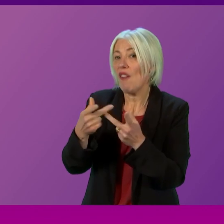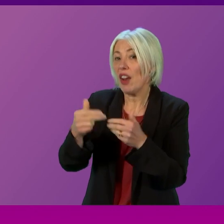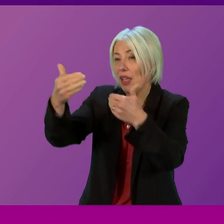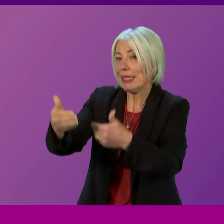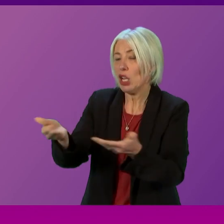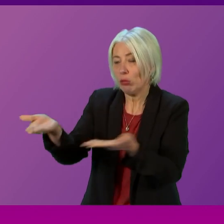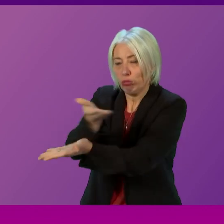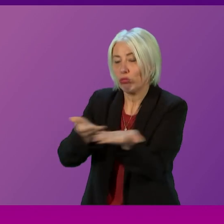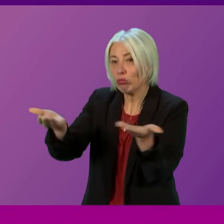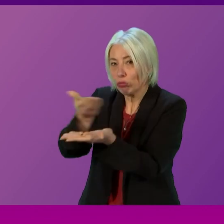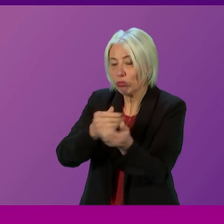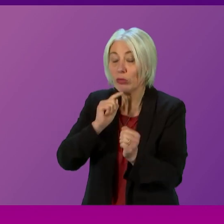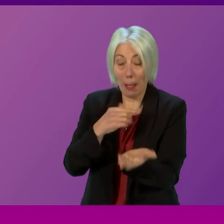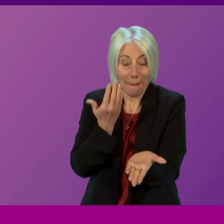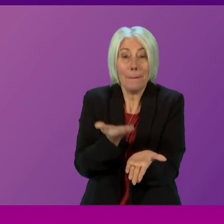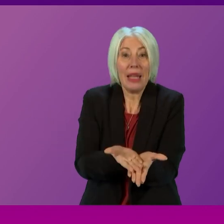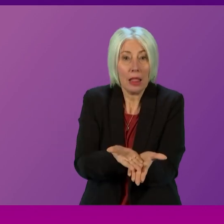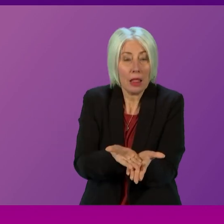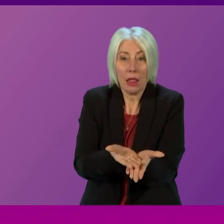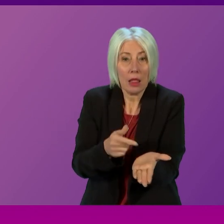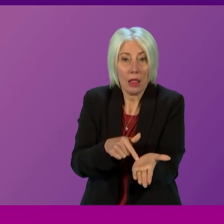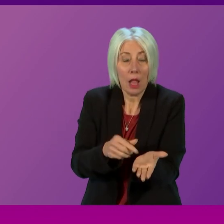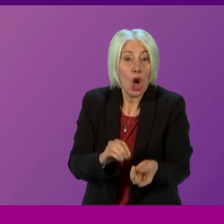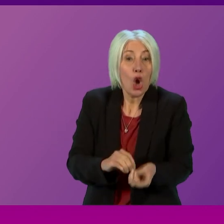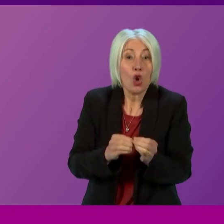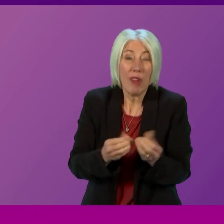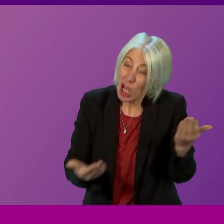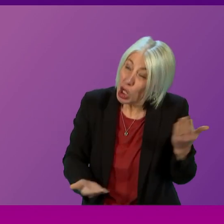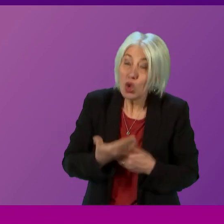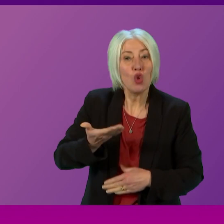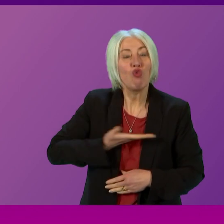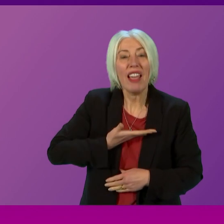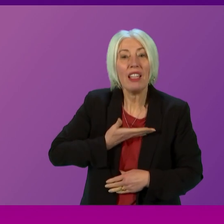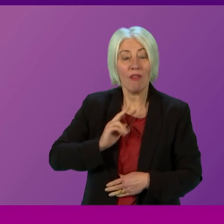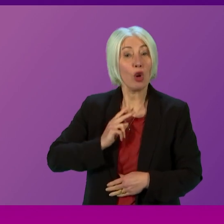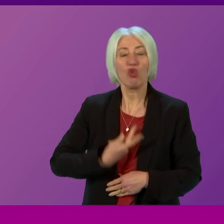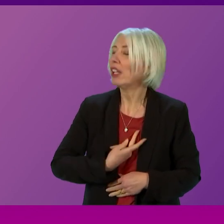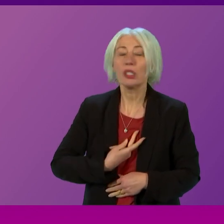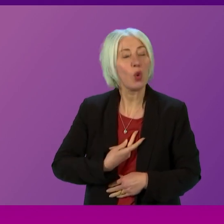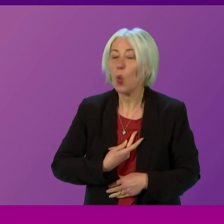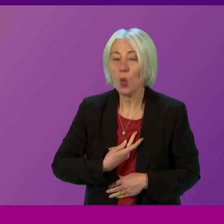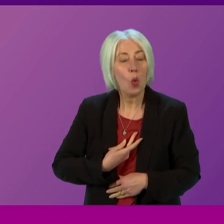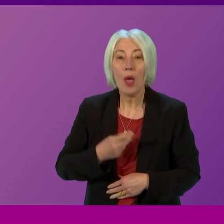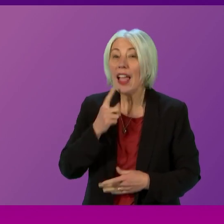The bill does not create a single new right for trans people; all it does is simplify